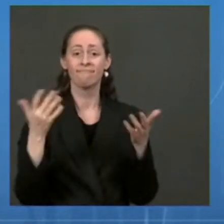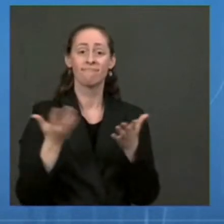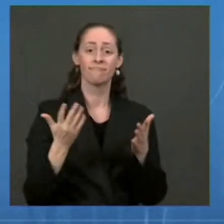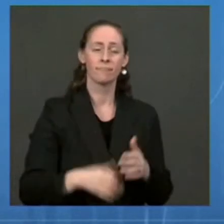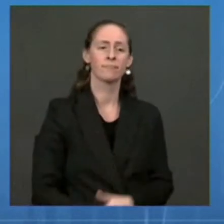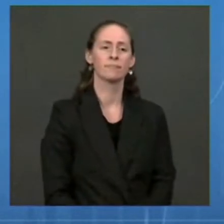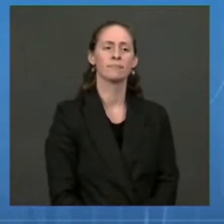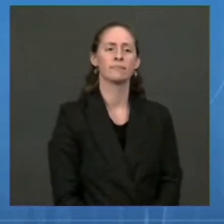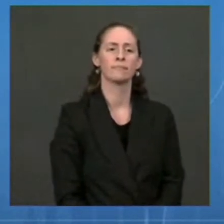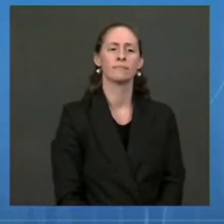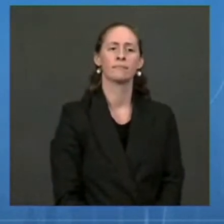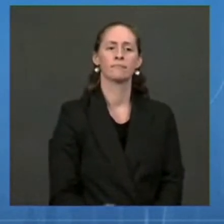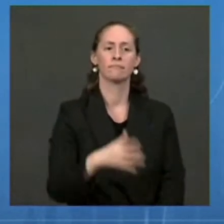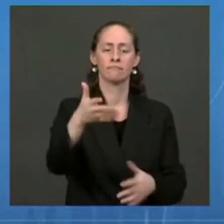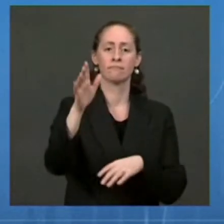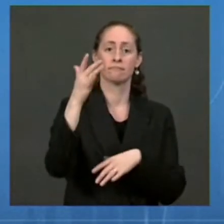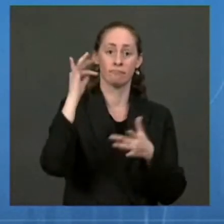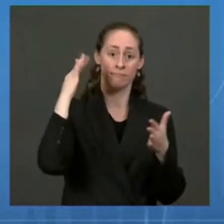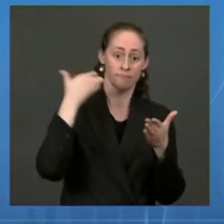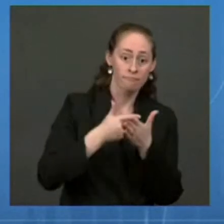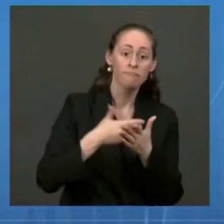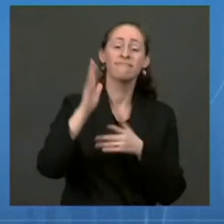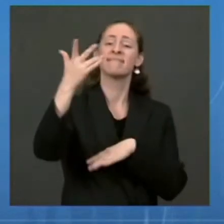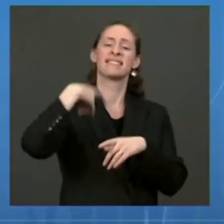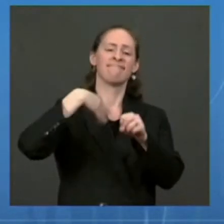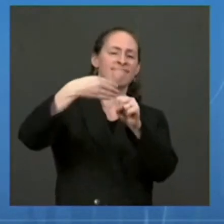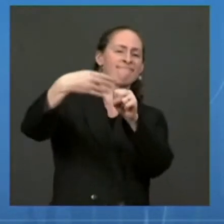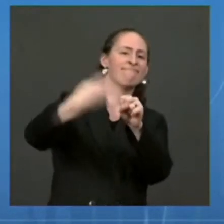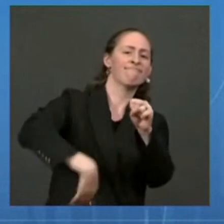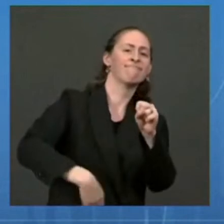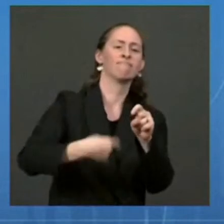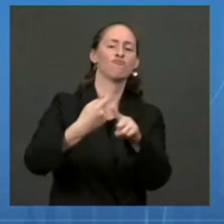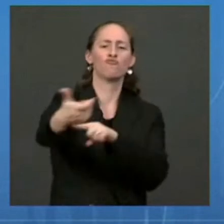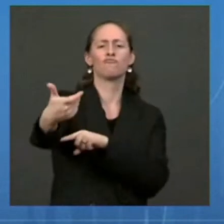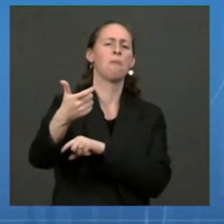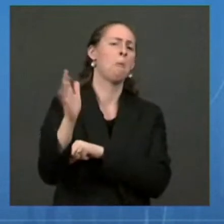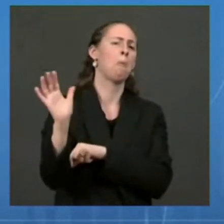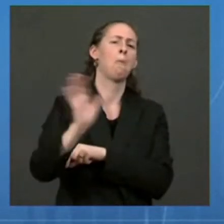DEADLINES. IT IS IMPORTANT TO REMEMBER THAT THOSE DEADLINES ARE NOT